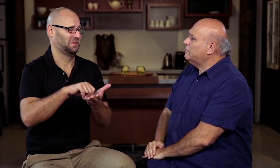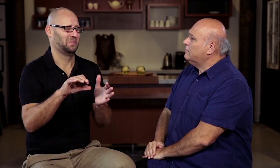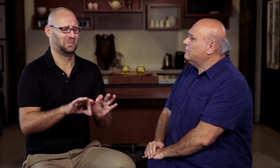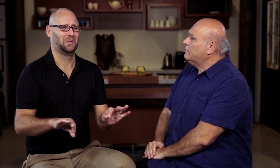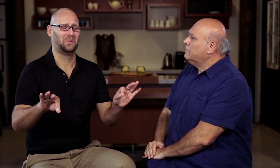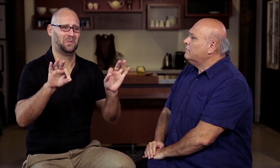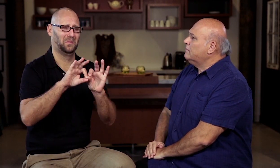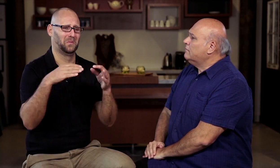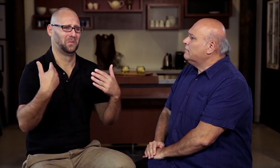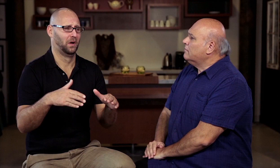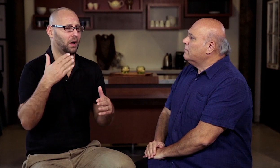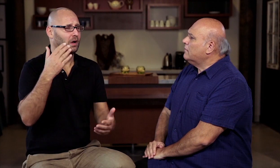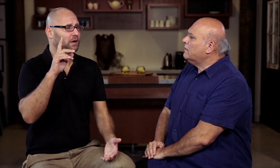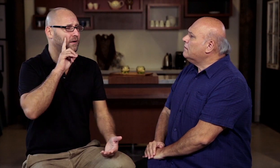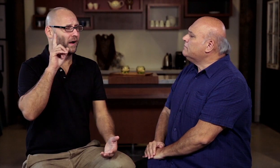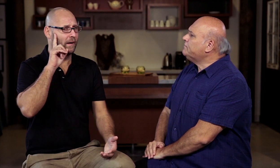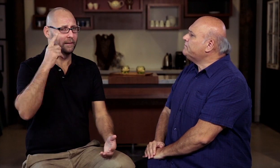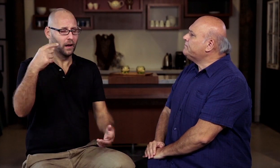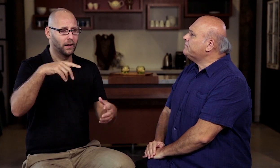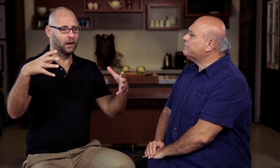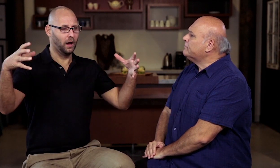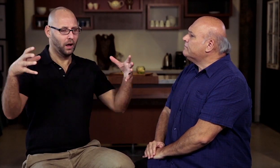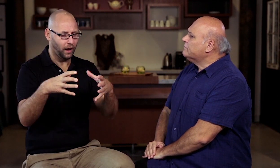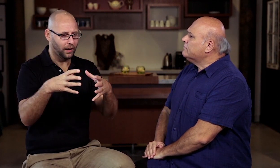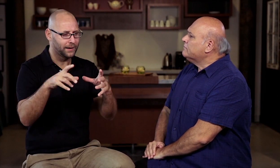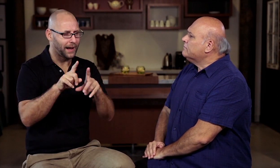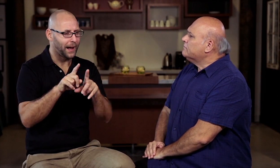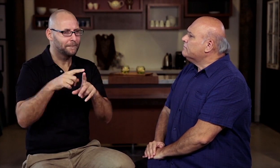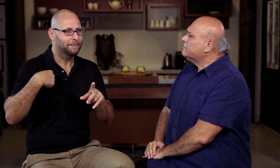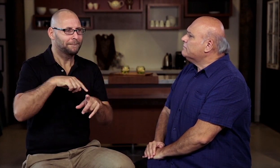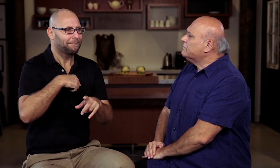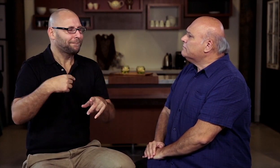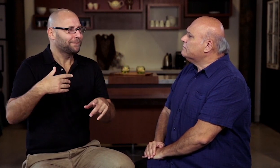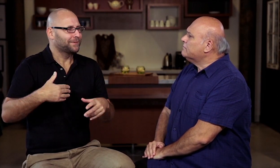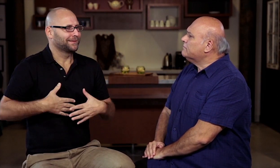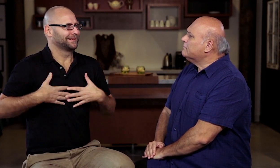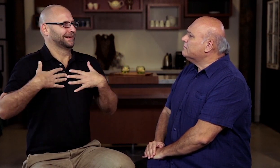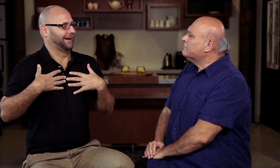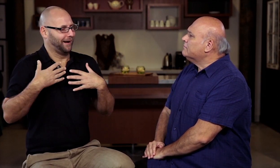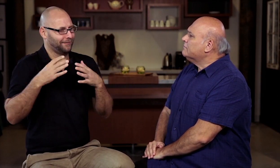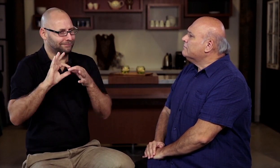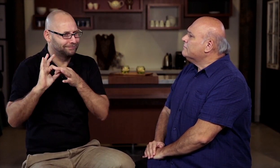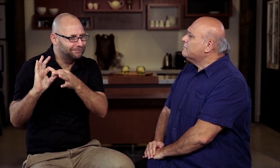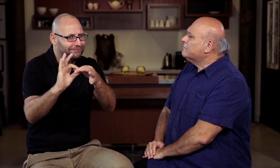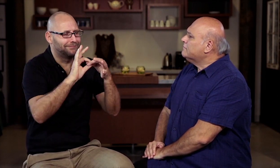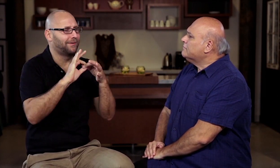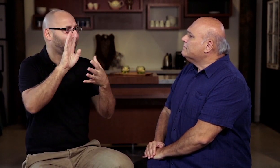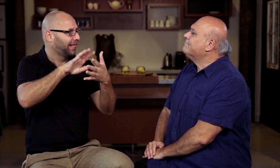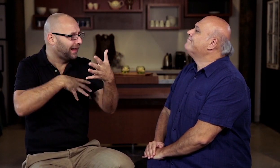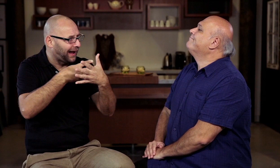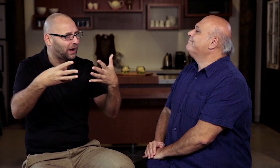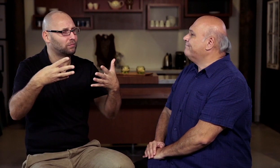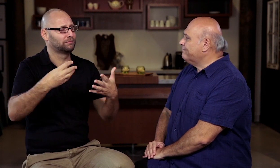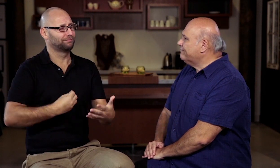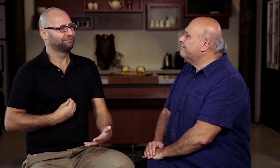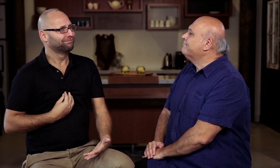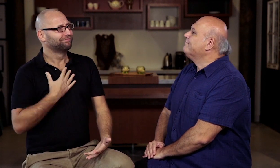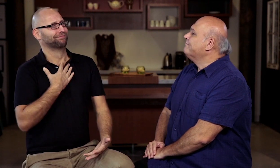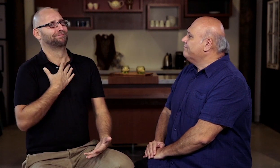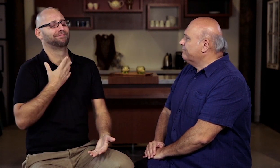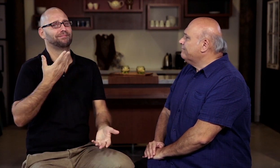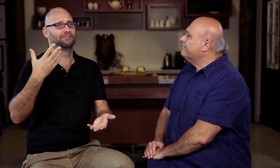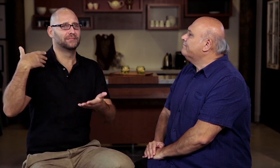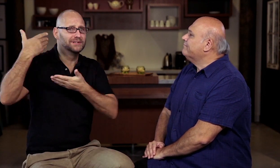When deaf people get together, we are inspired, we share a language, heritage and common interests.